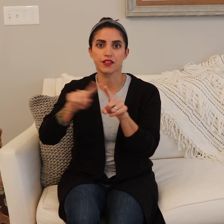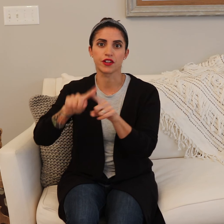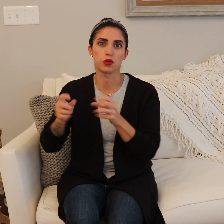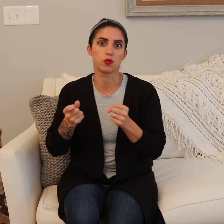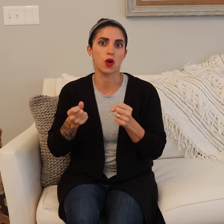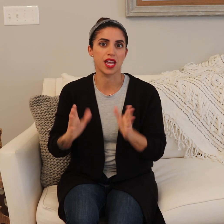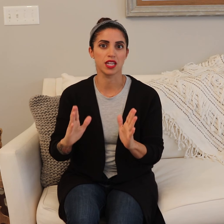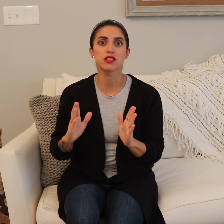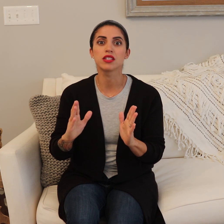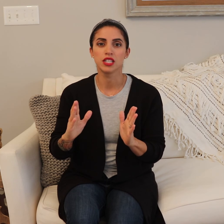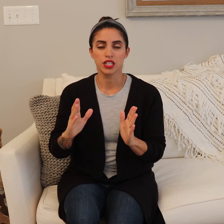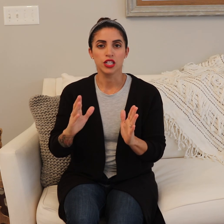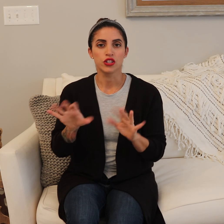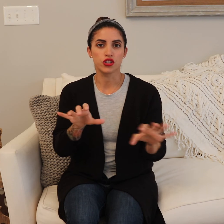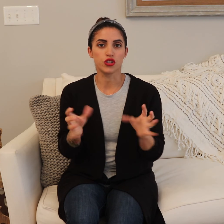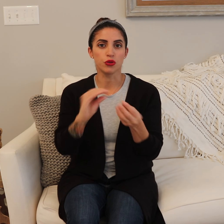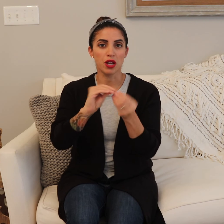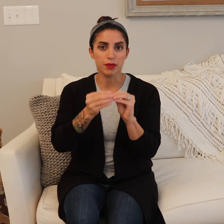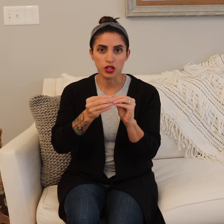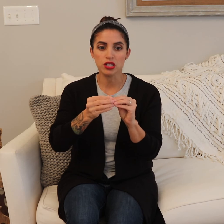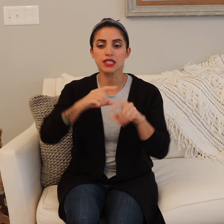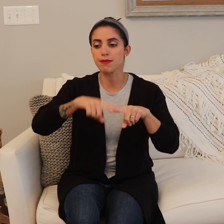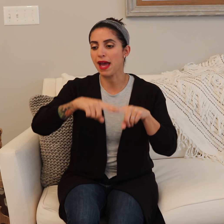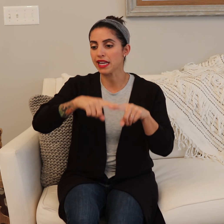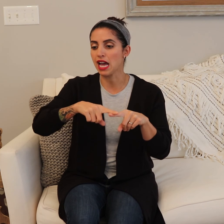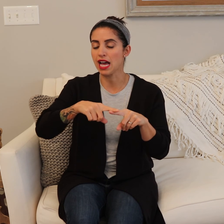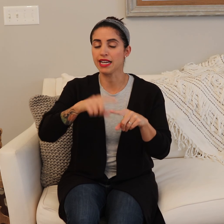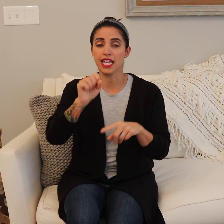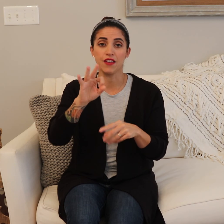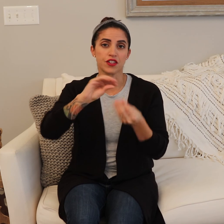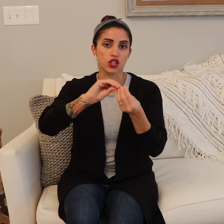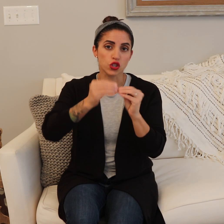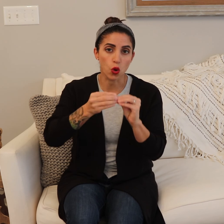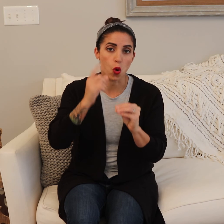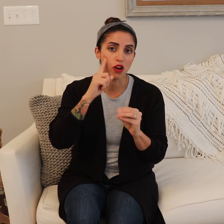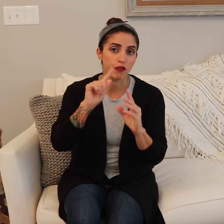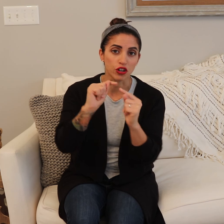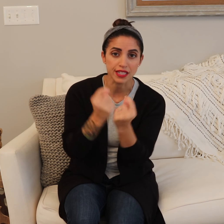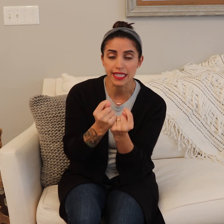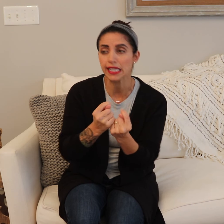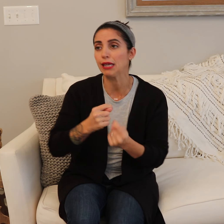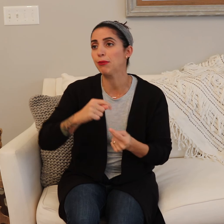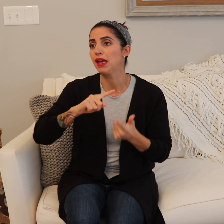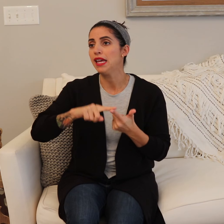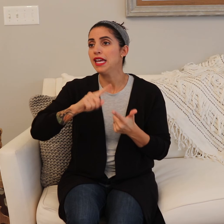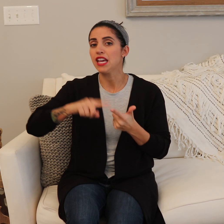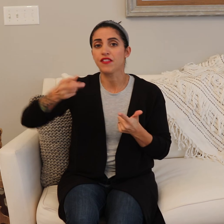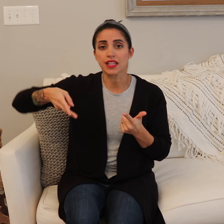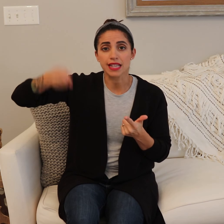different ways to do numbers, depending on if it's a score for a team, if it's